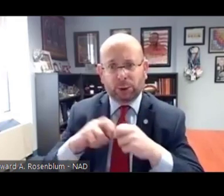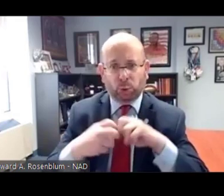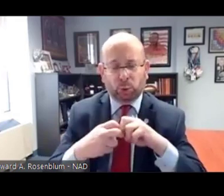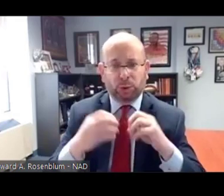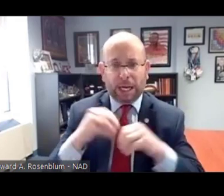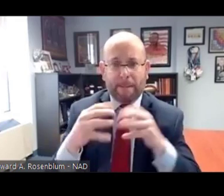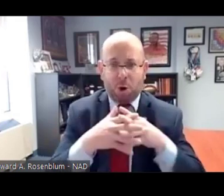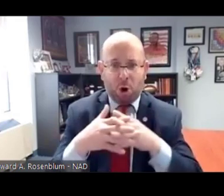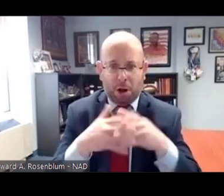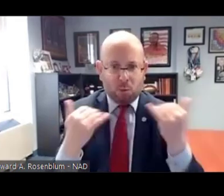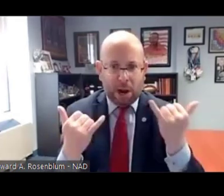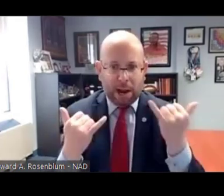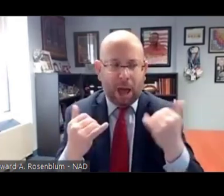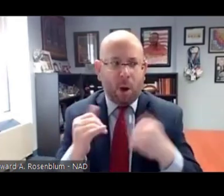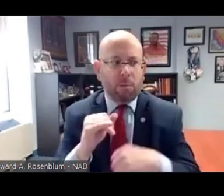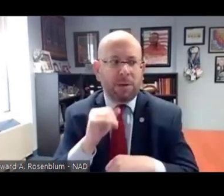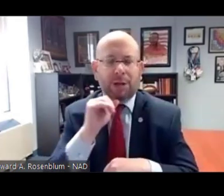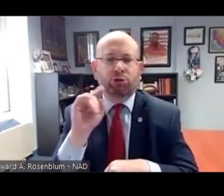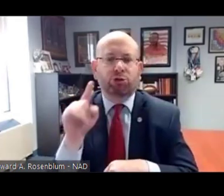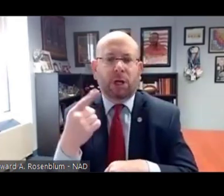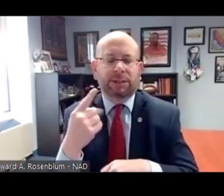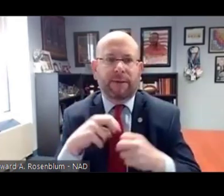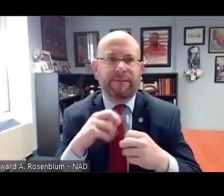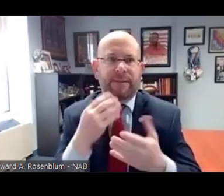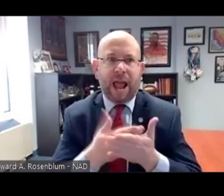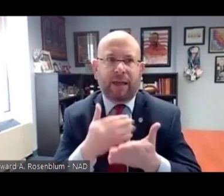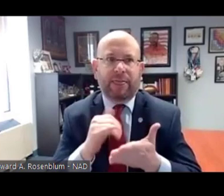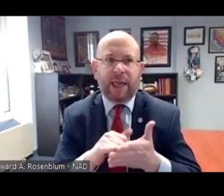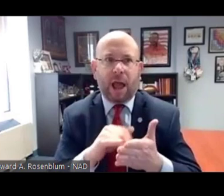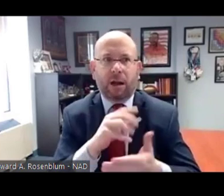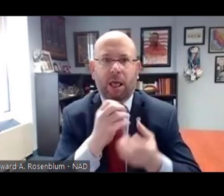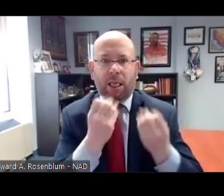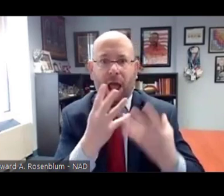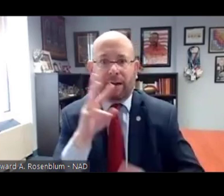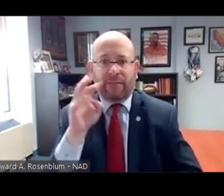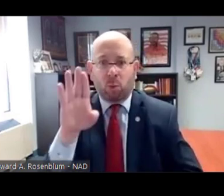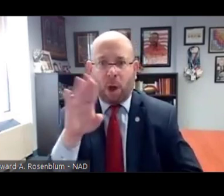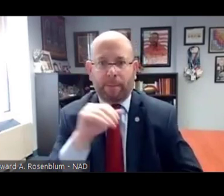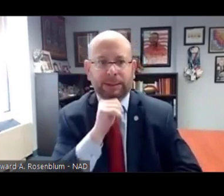I think that part of the issue in this country right now, is,